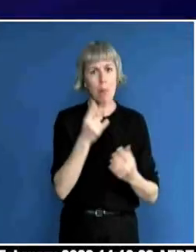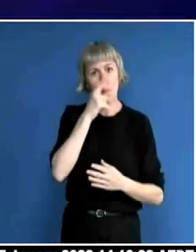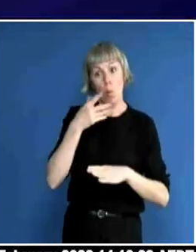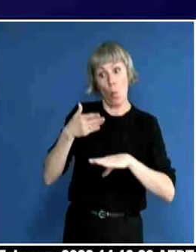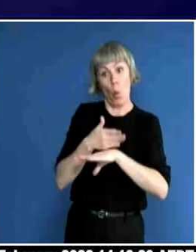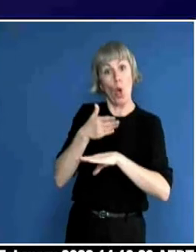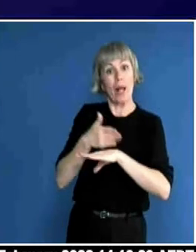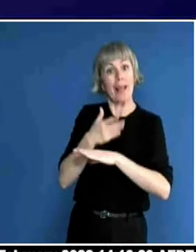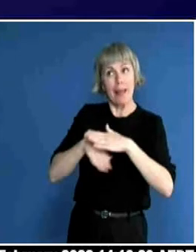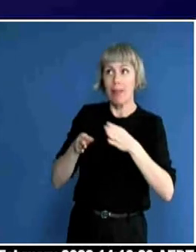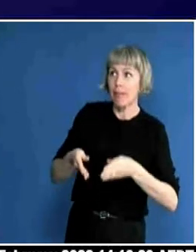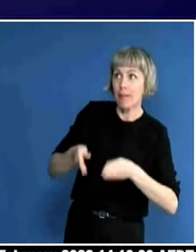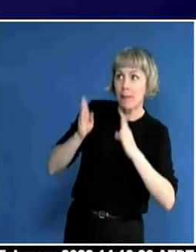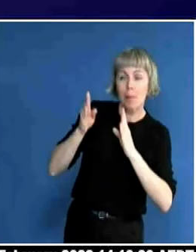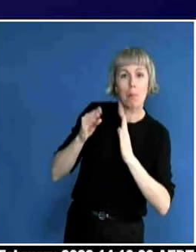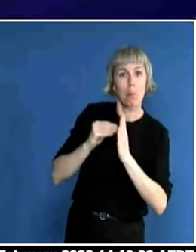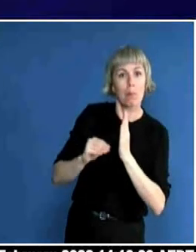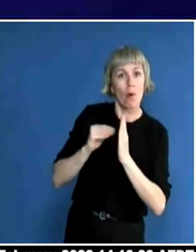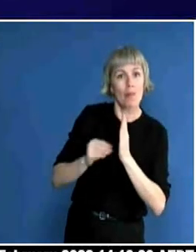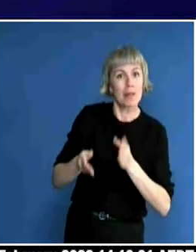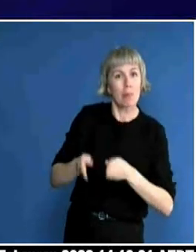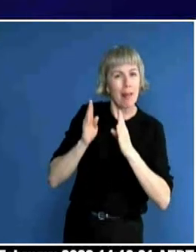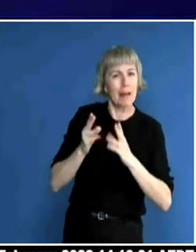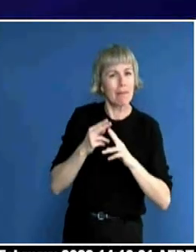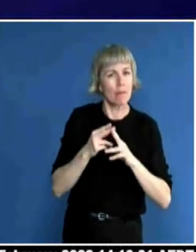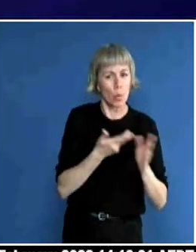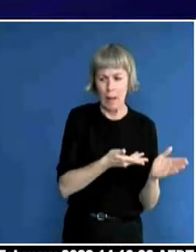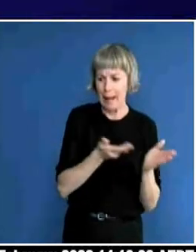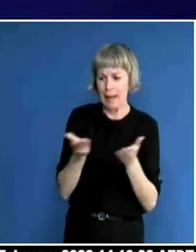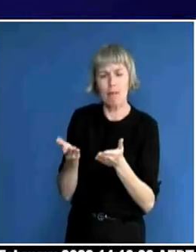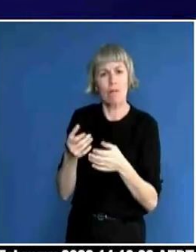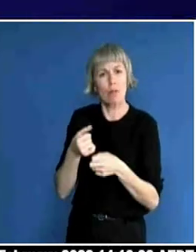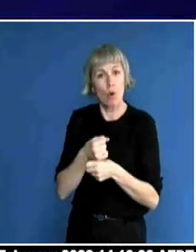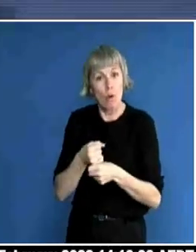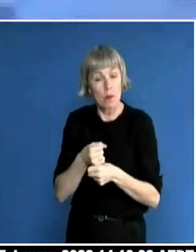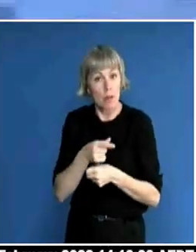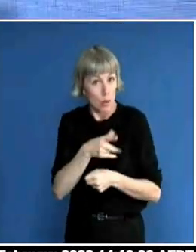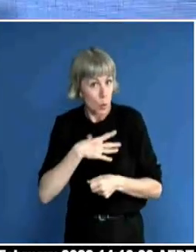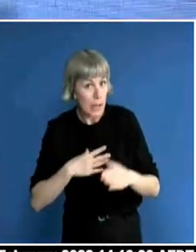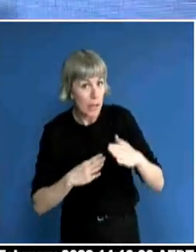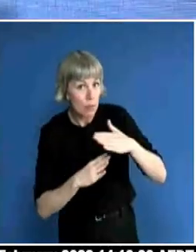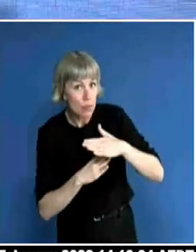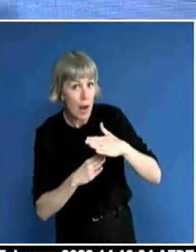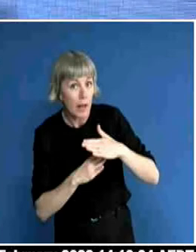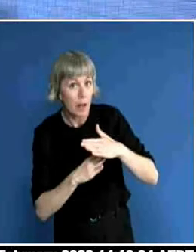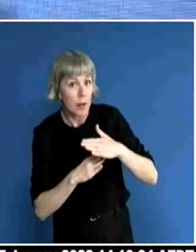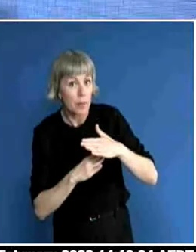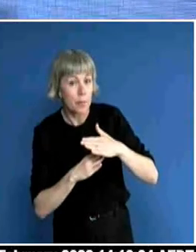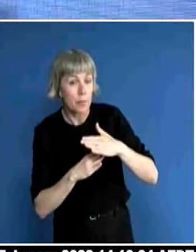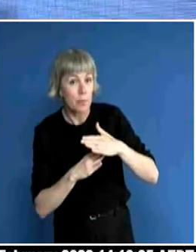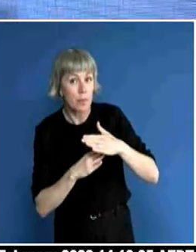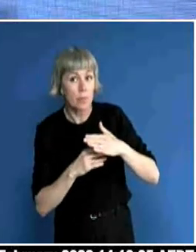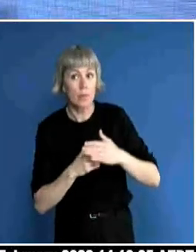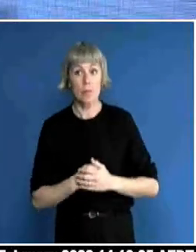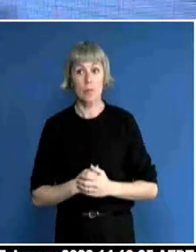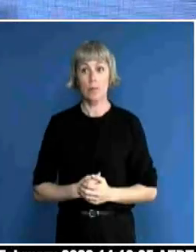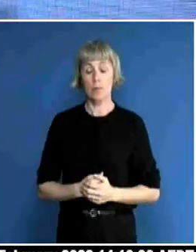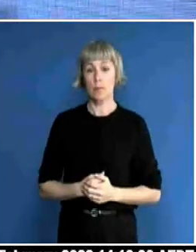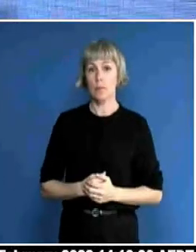This worried you because one of the participants, for example, would be stuck